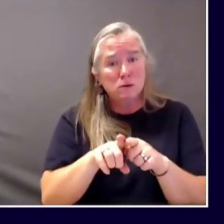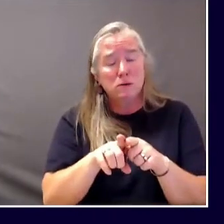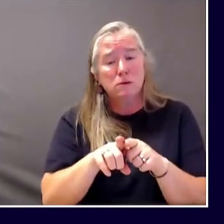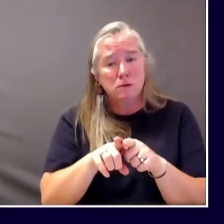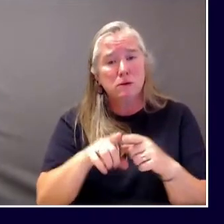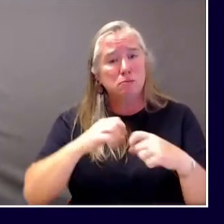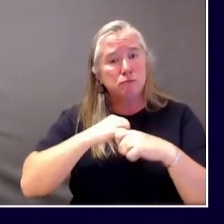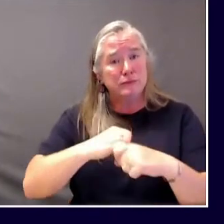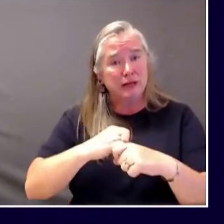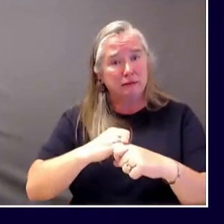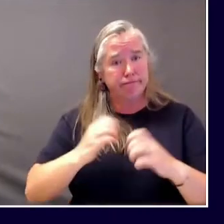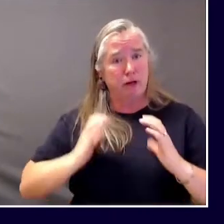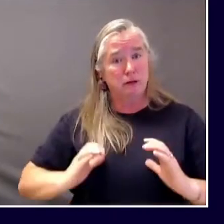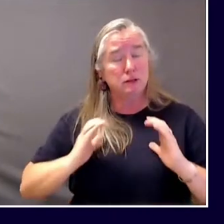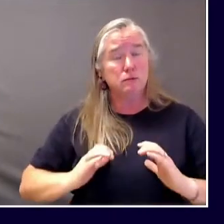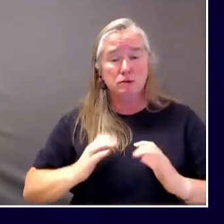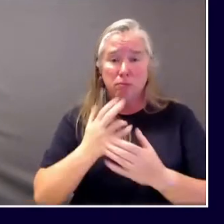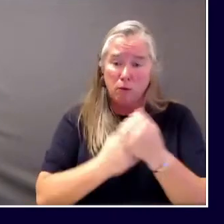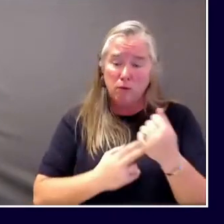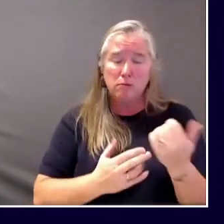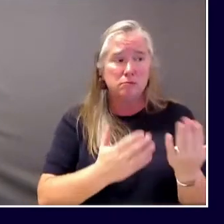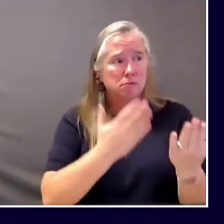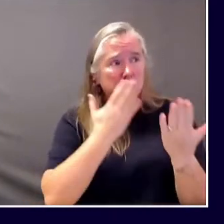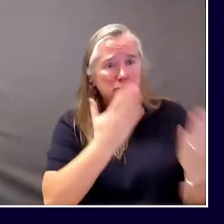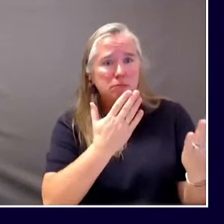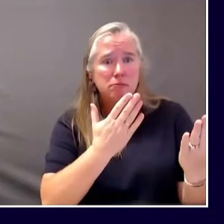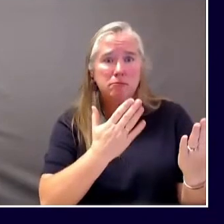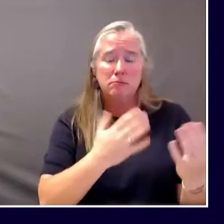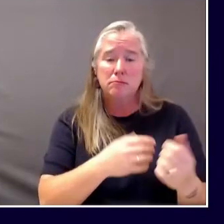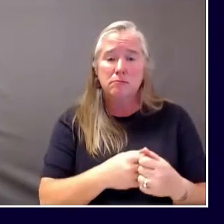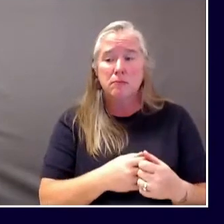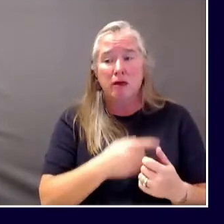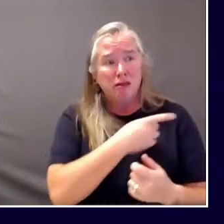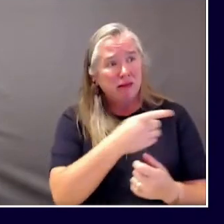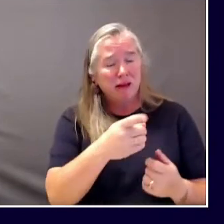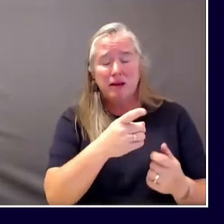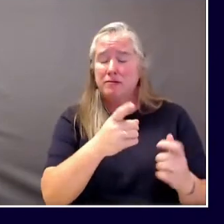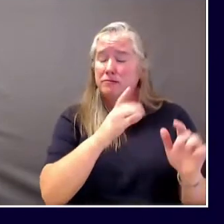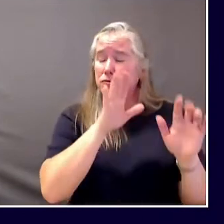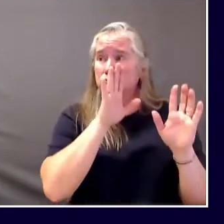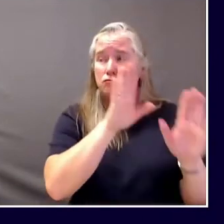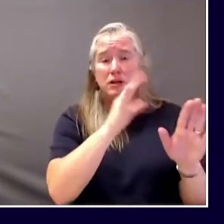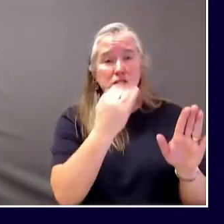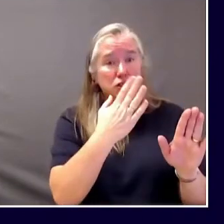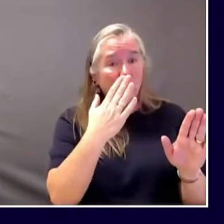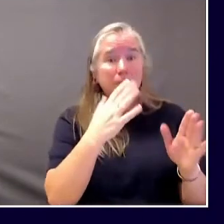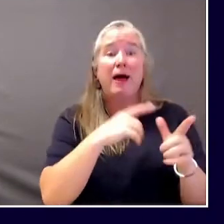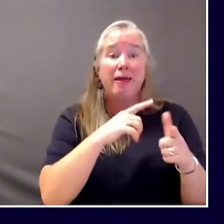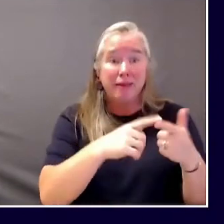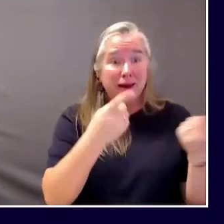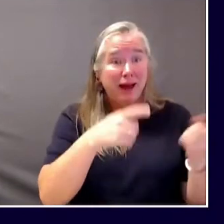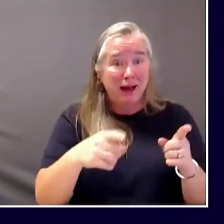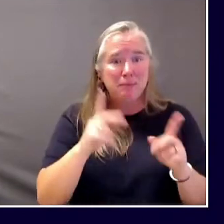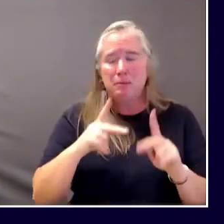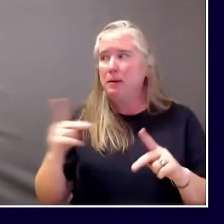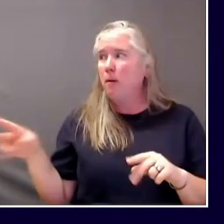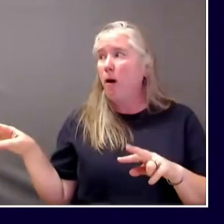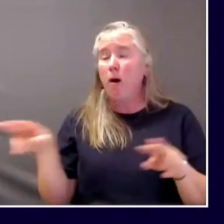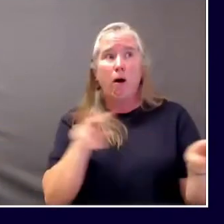clientele and honestly because we've done so well more people